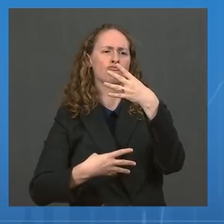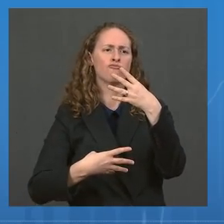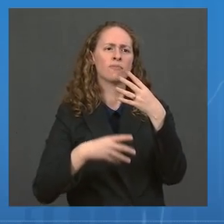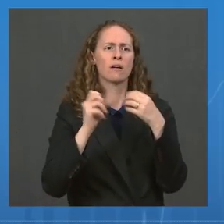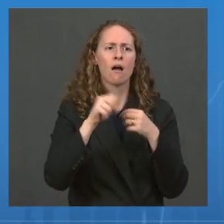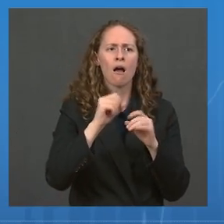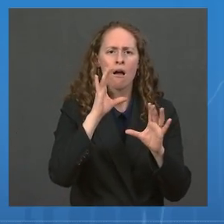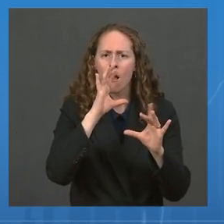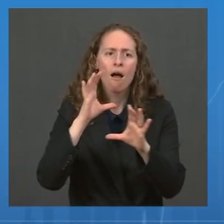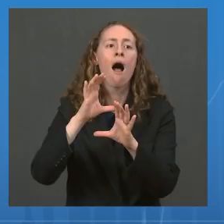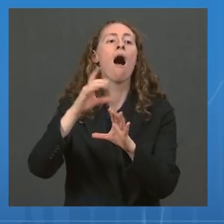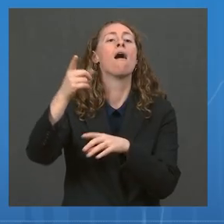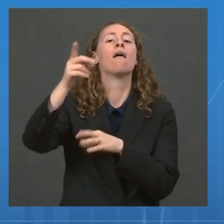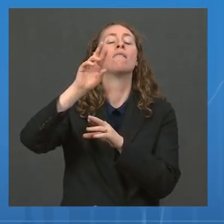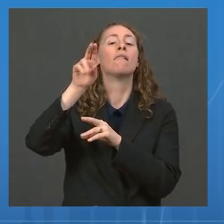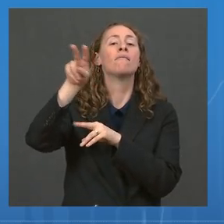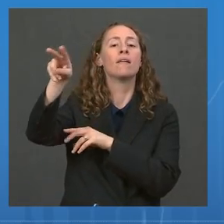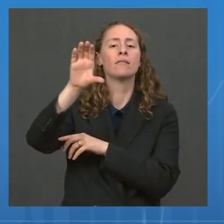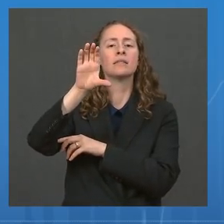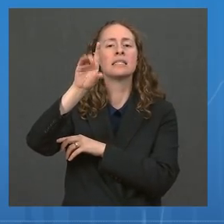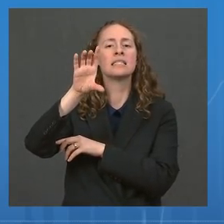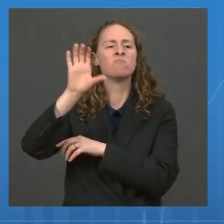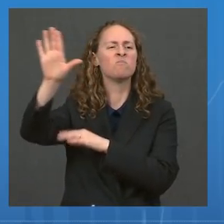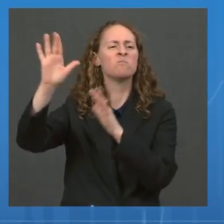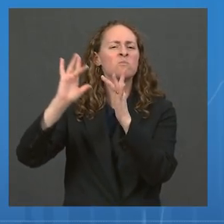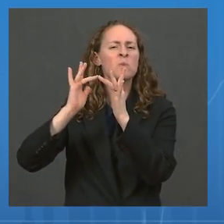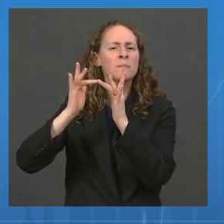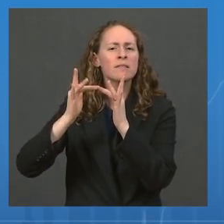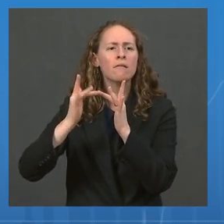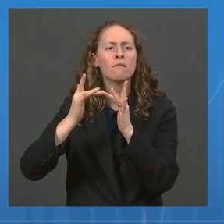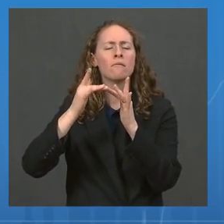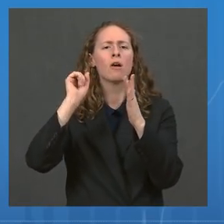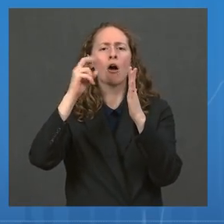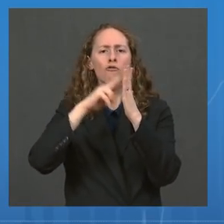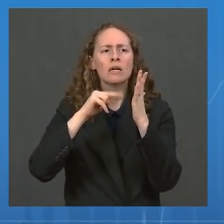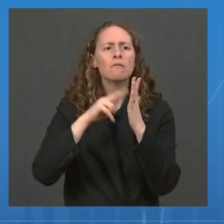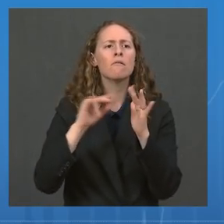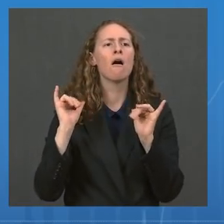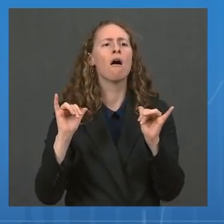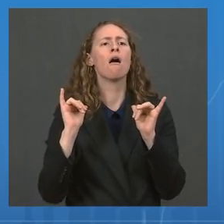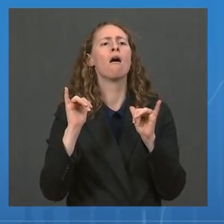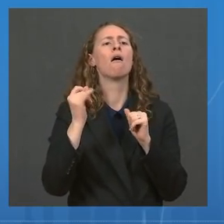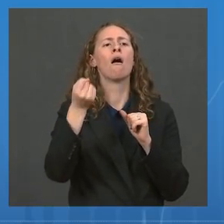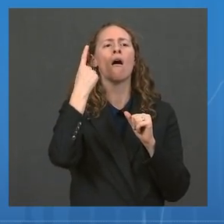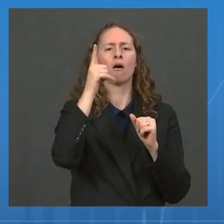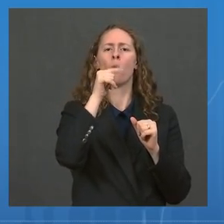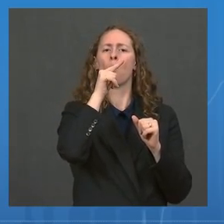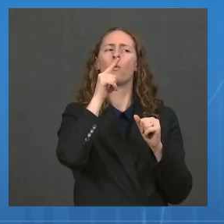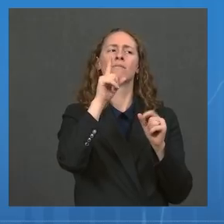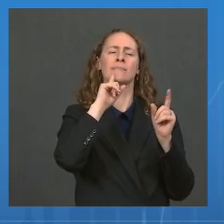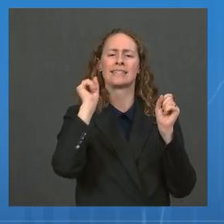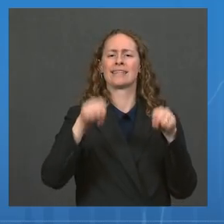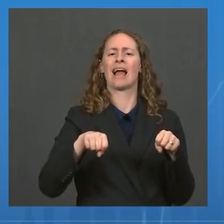what conditions qualify as those which put you at higher risk for COVID-19. So, we'll continue to get information out